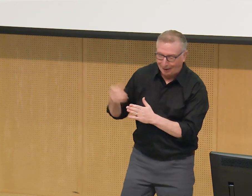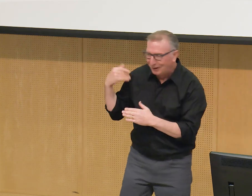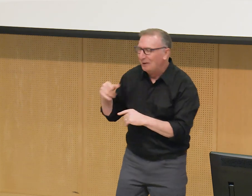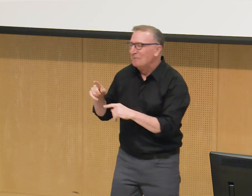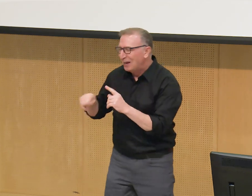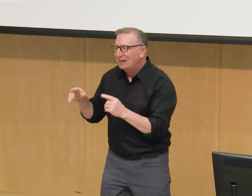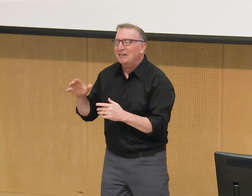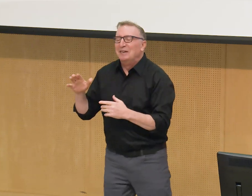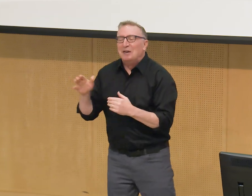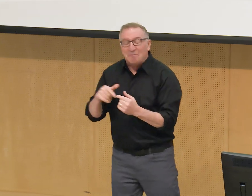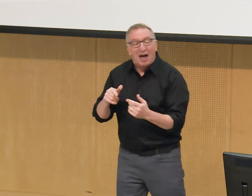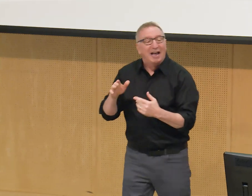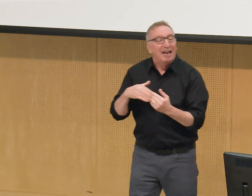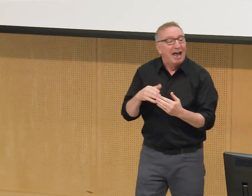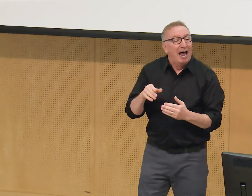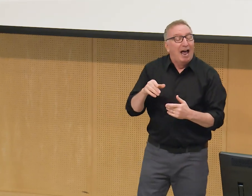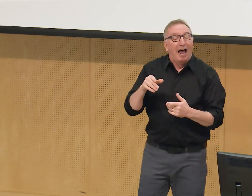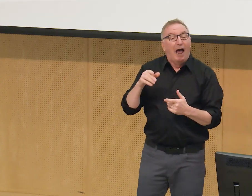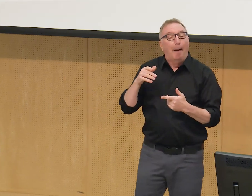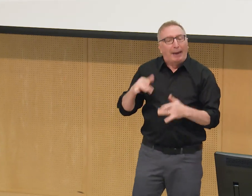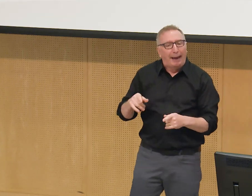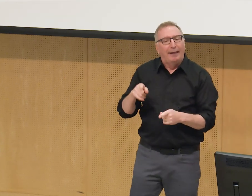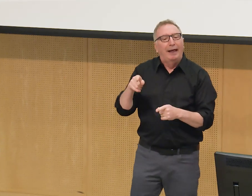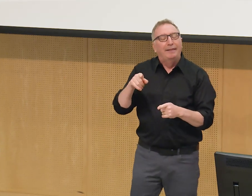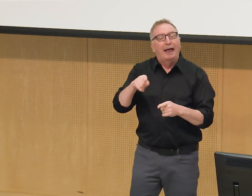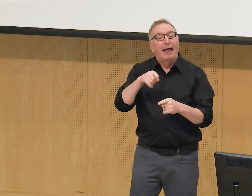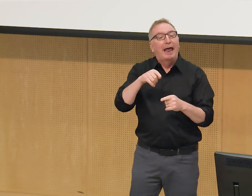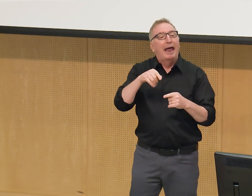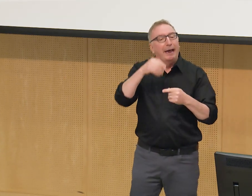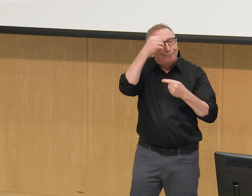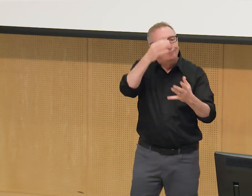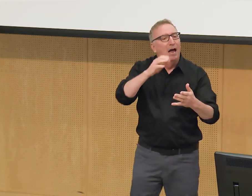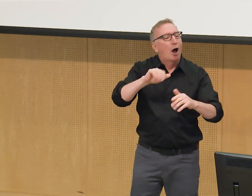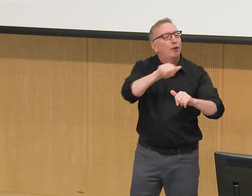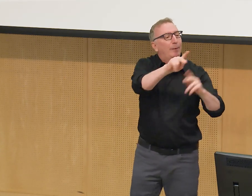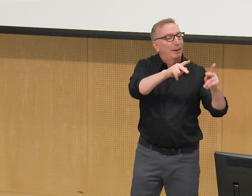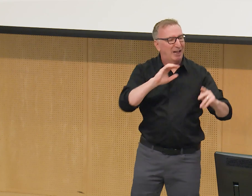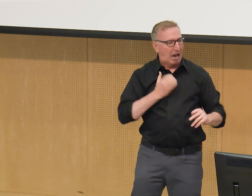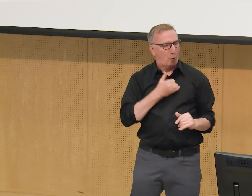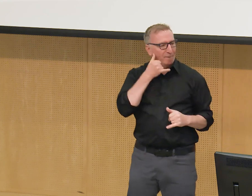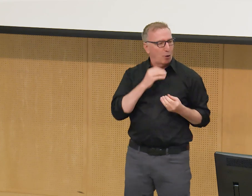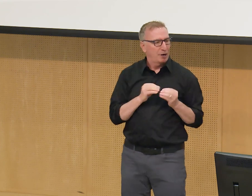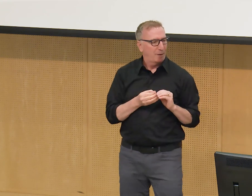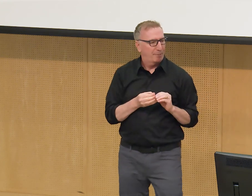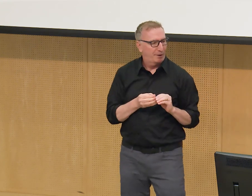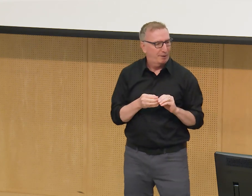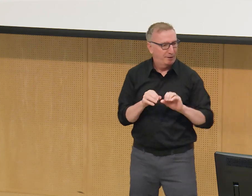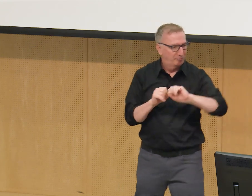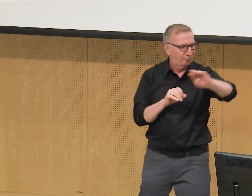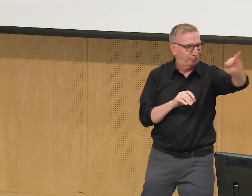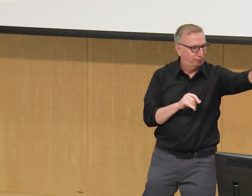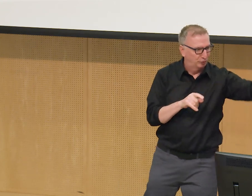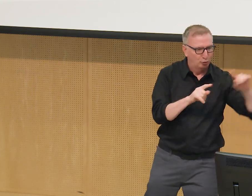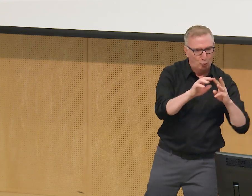They had a phone and they would tell other folks our phone number to the world.